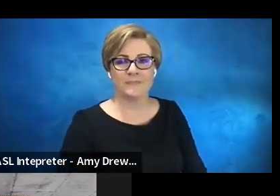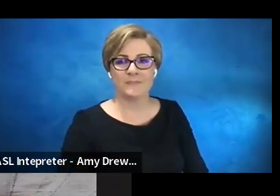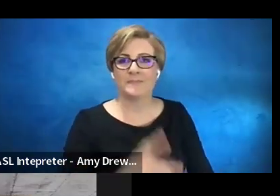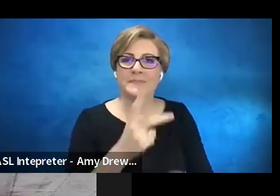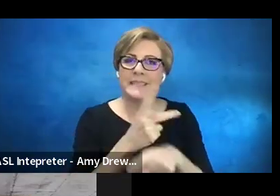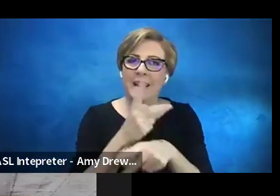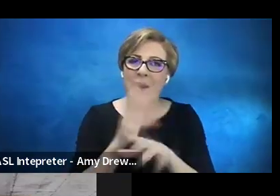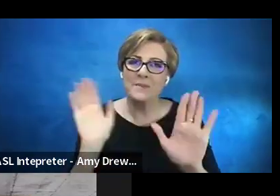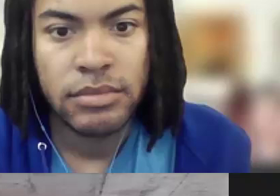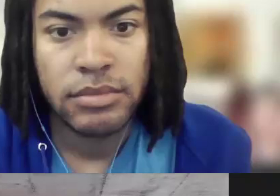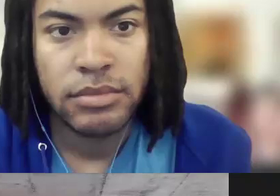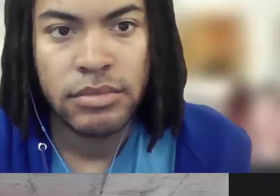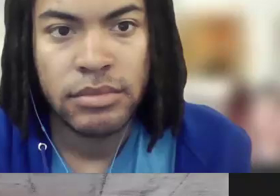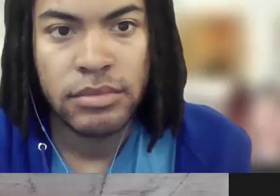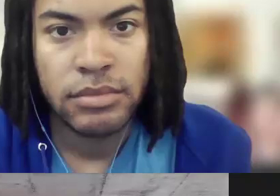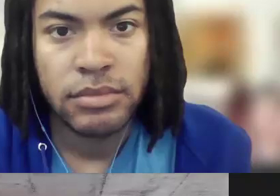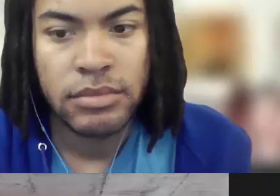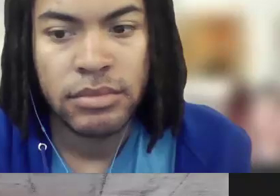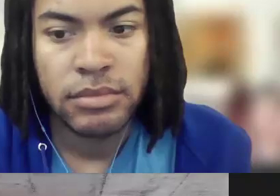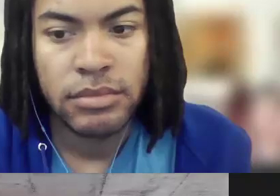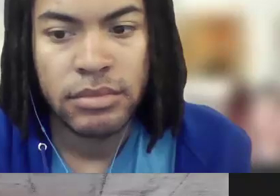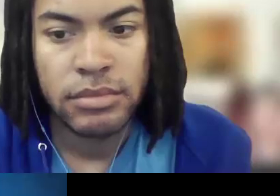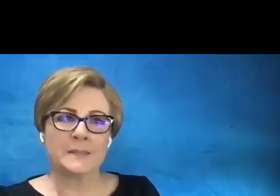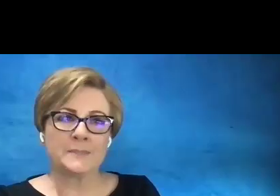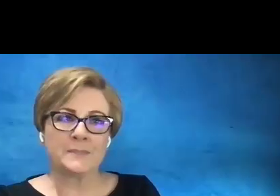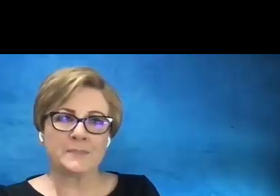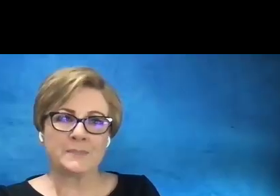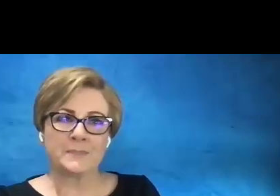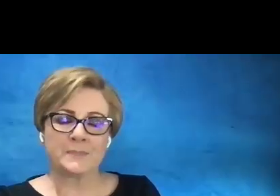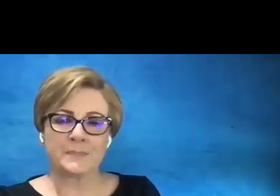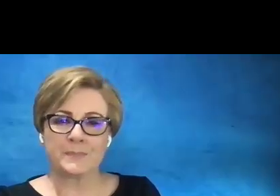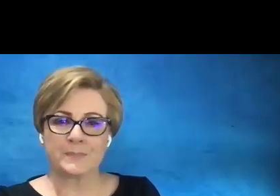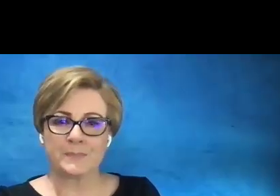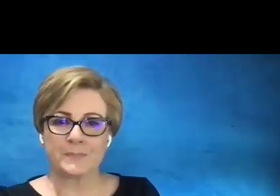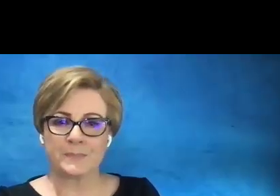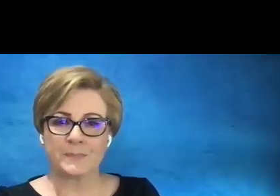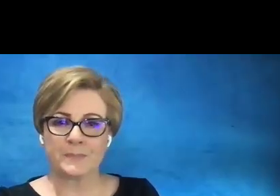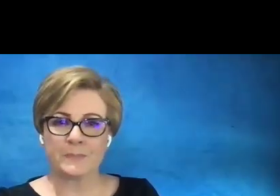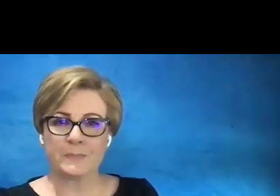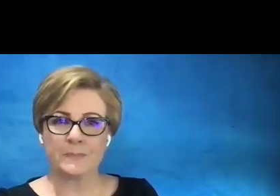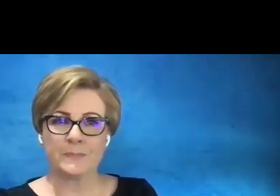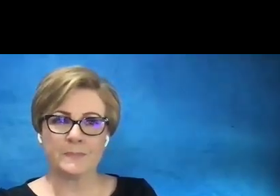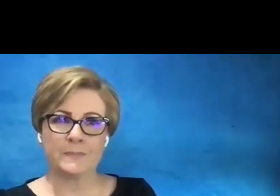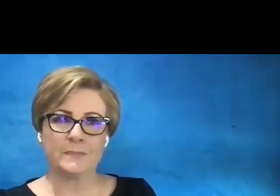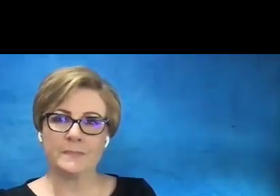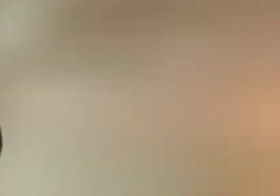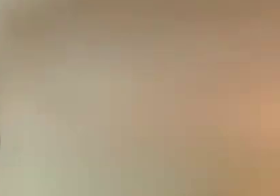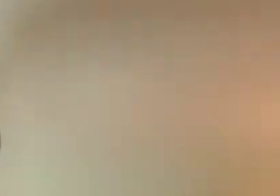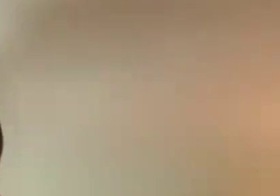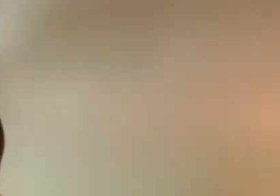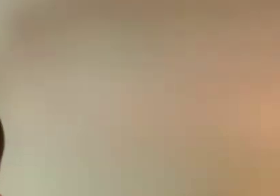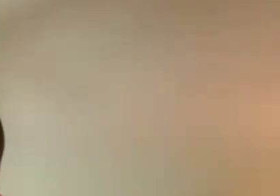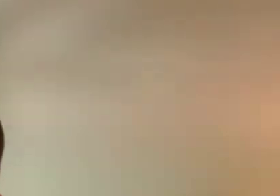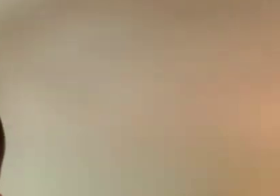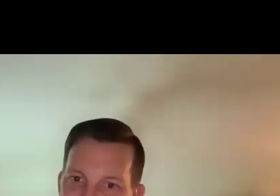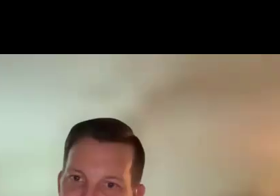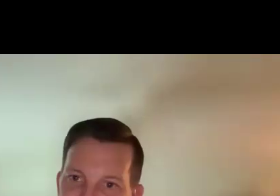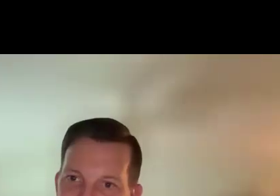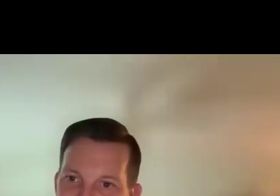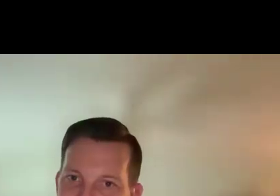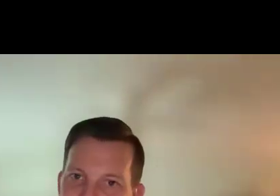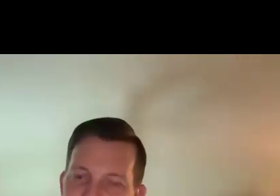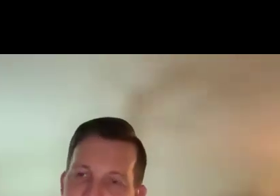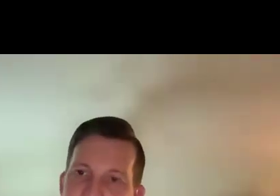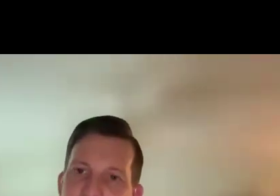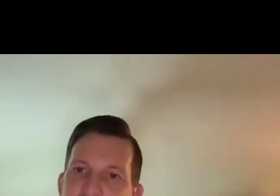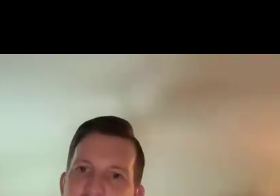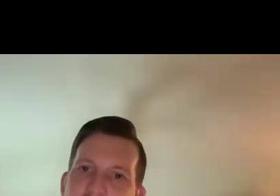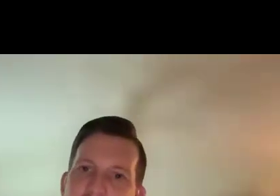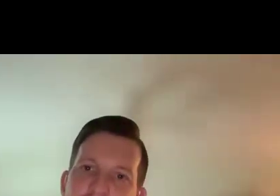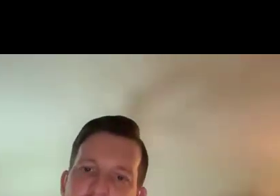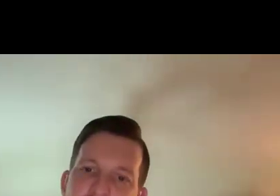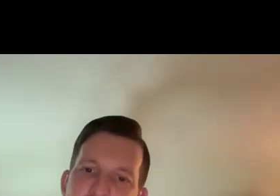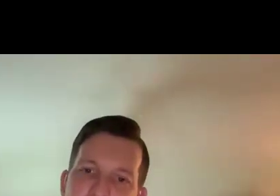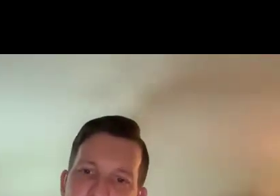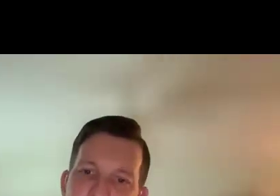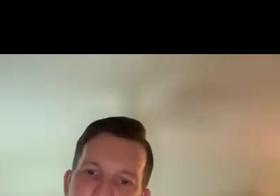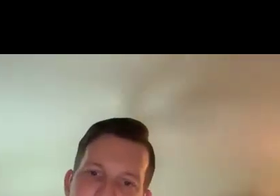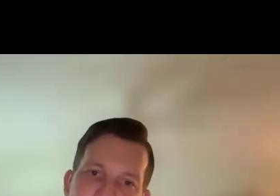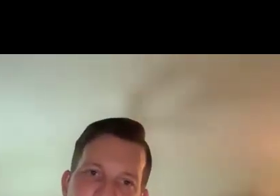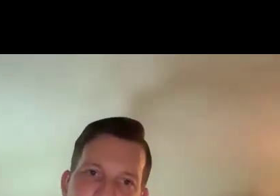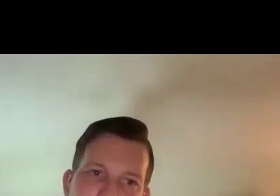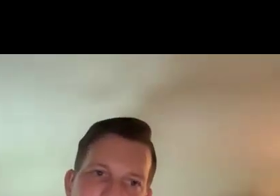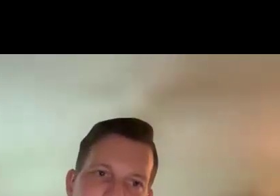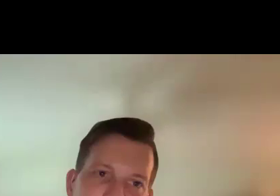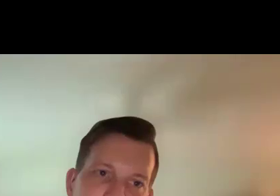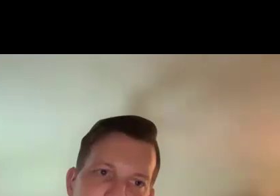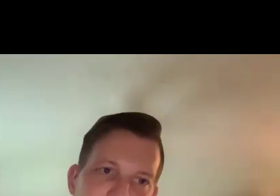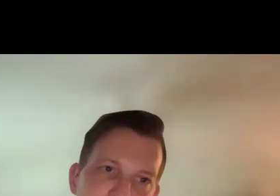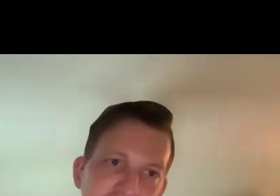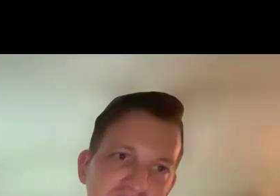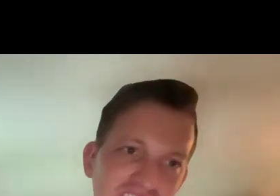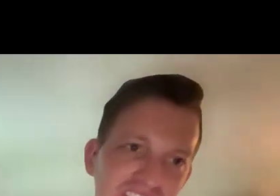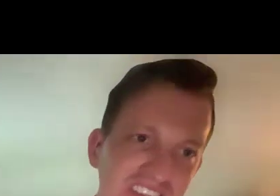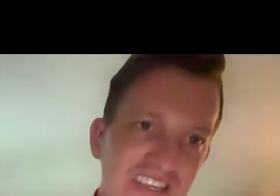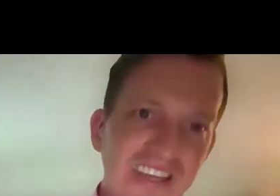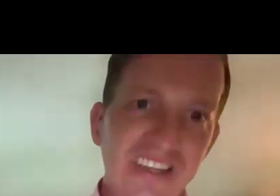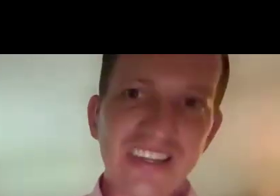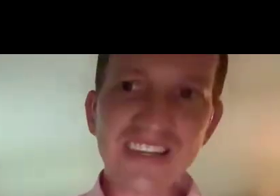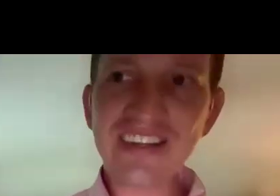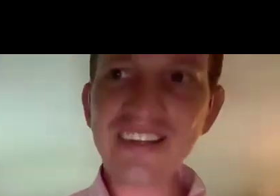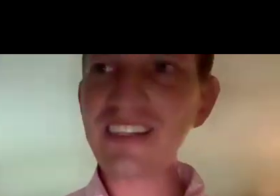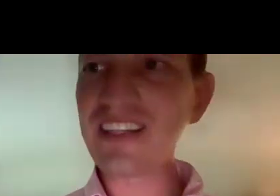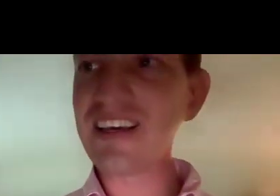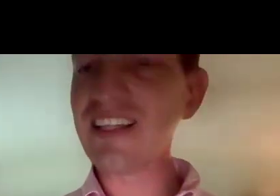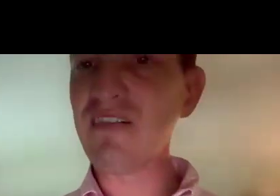And if it is a specific question for Elijah or Katy or Sam, I can forward that question to them and get you an answer. Thank you all for joining us today and have a great rest of your week.